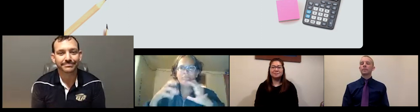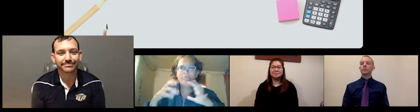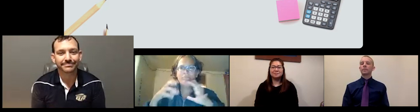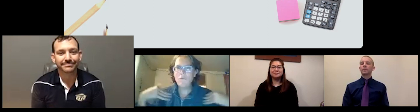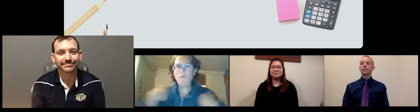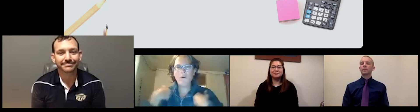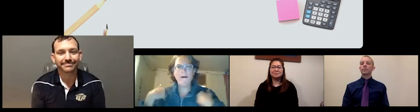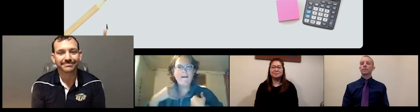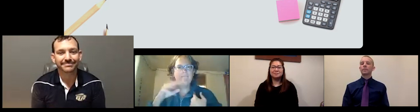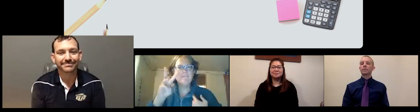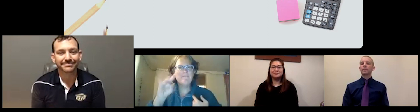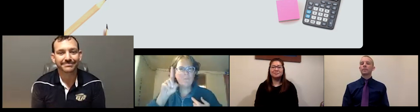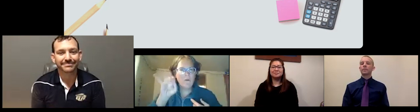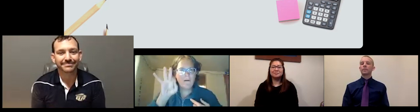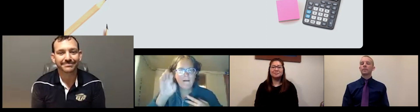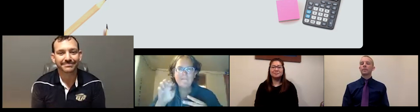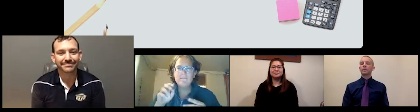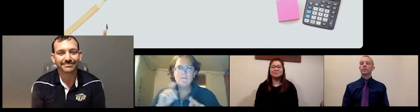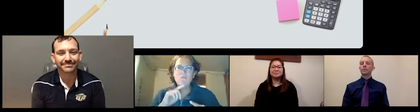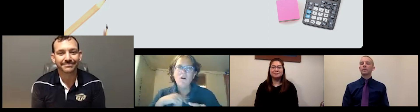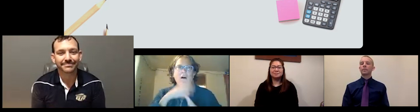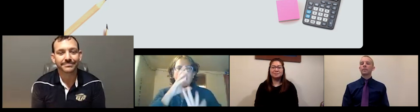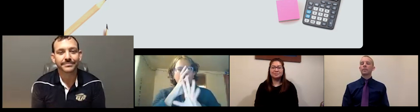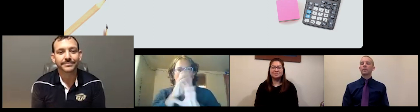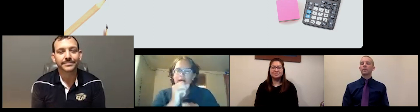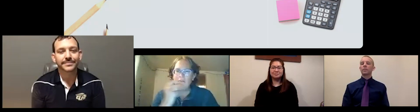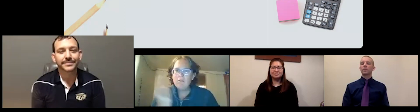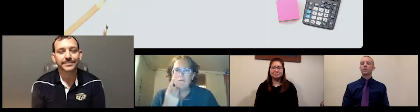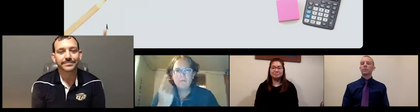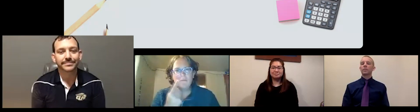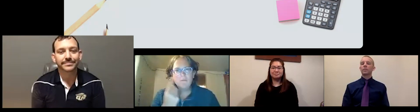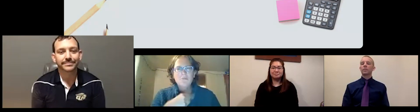Many animals and wildlife. I was always fascinated by that.